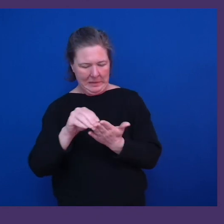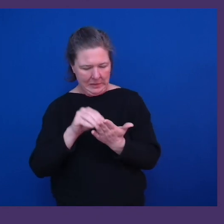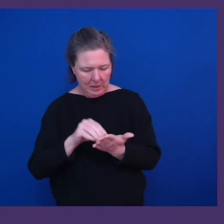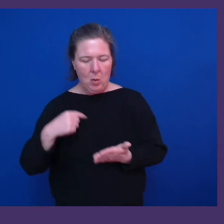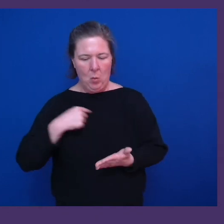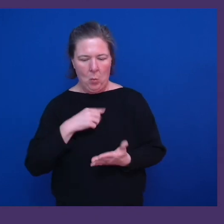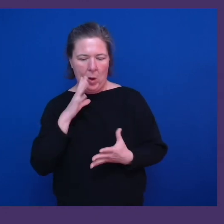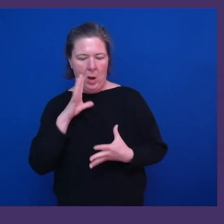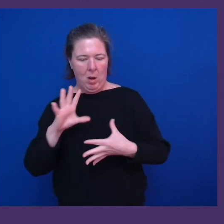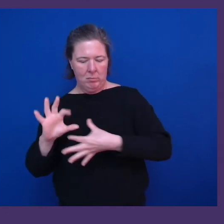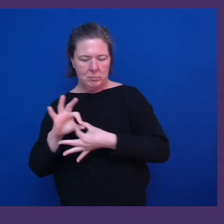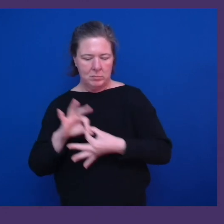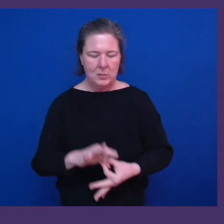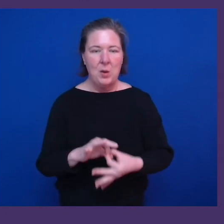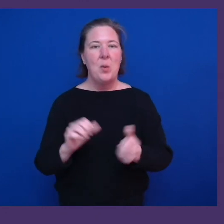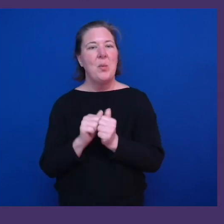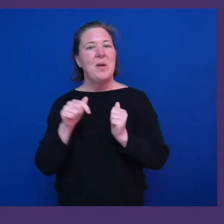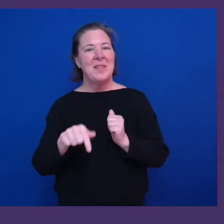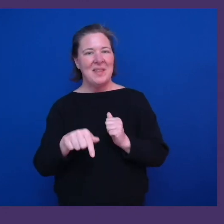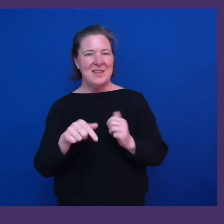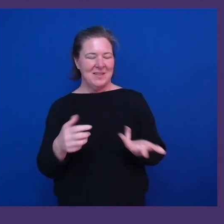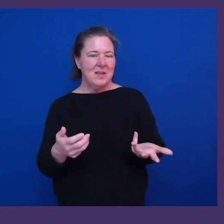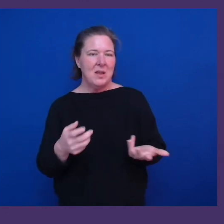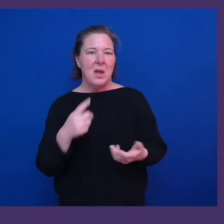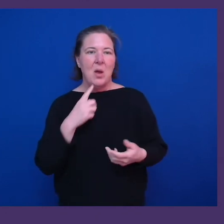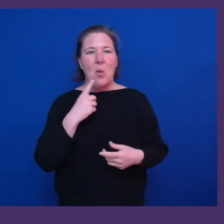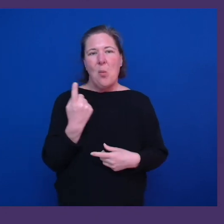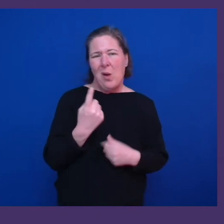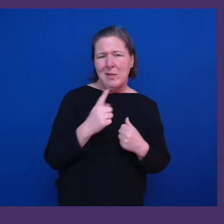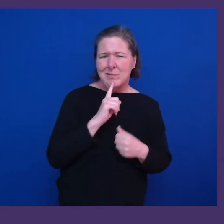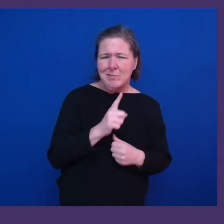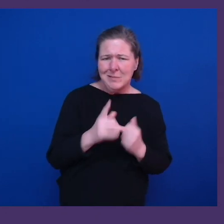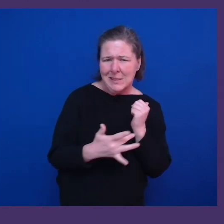maybe one is a very technical user guide that's more product